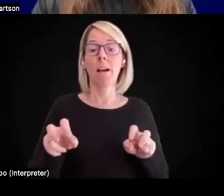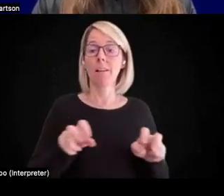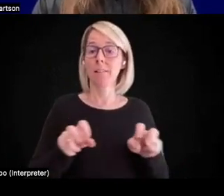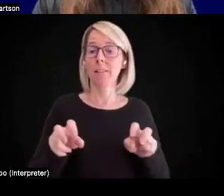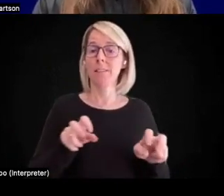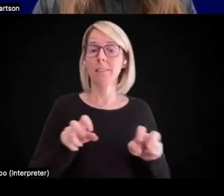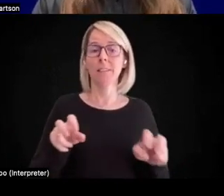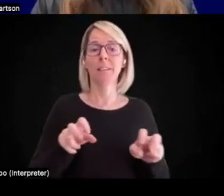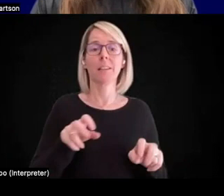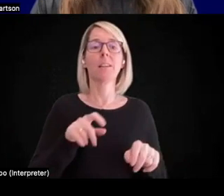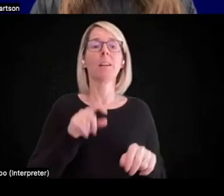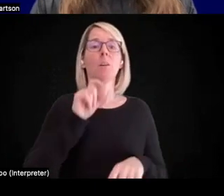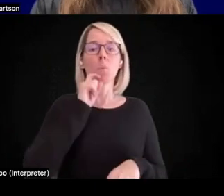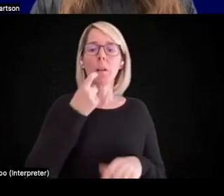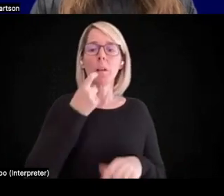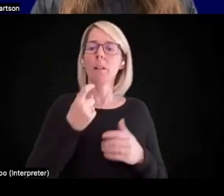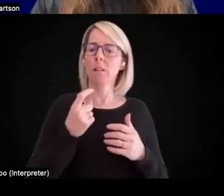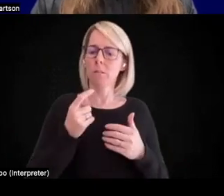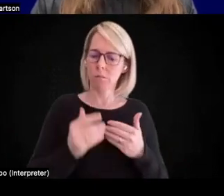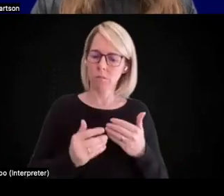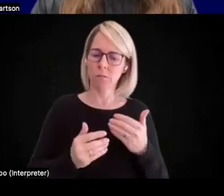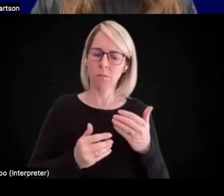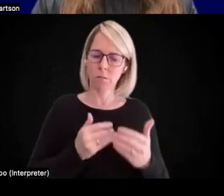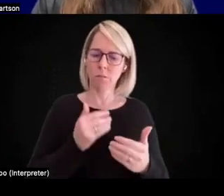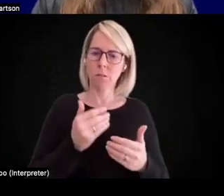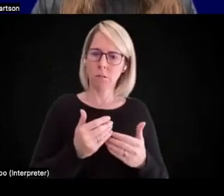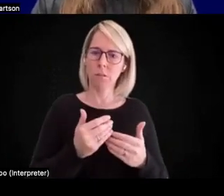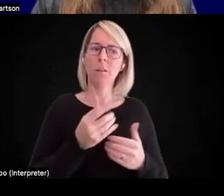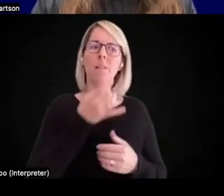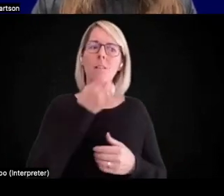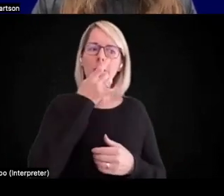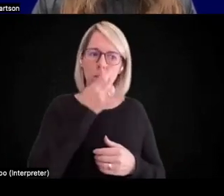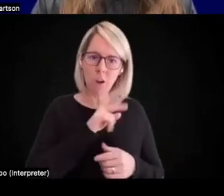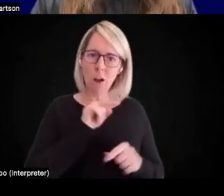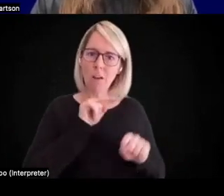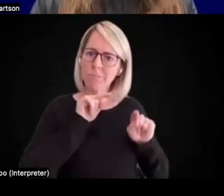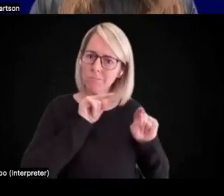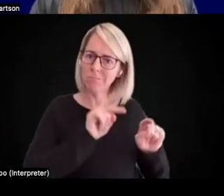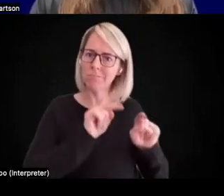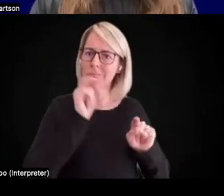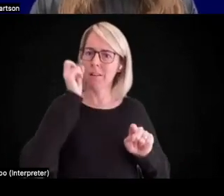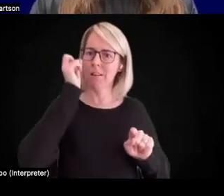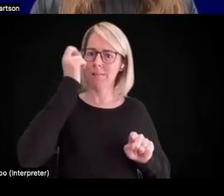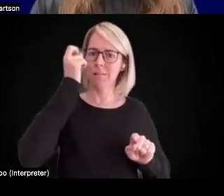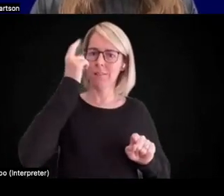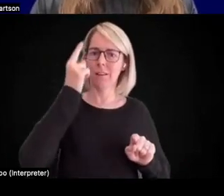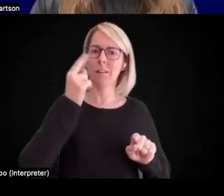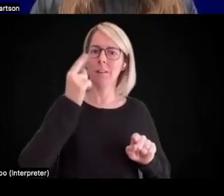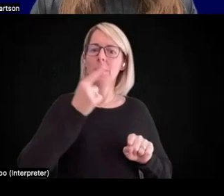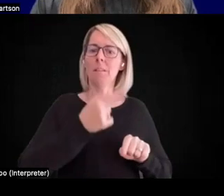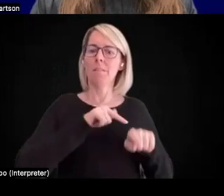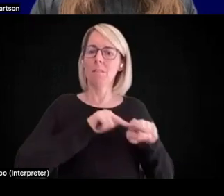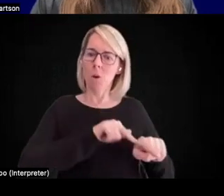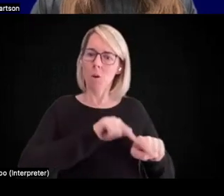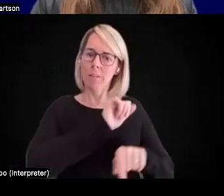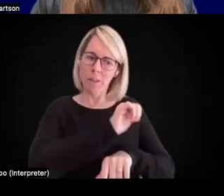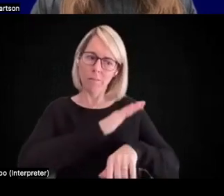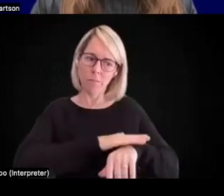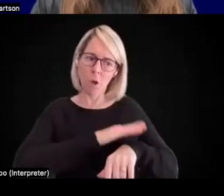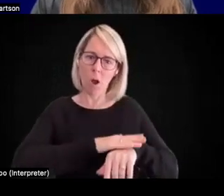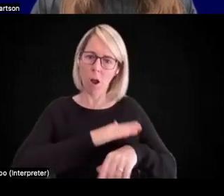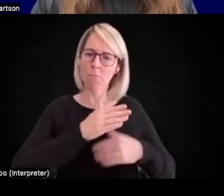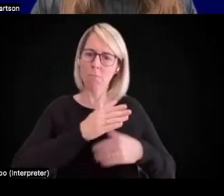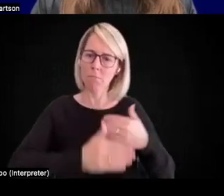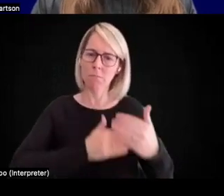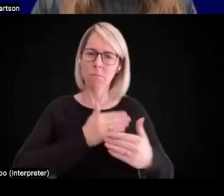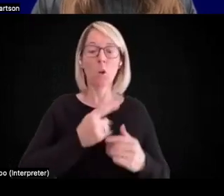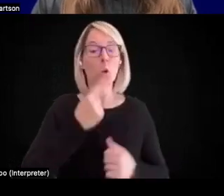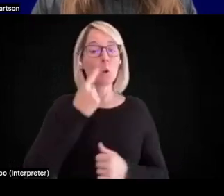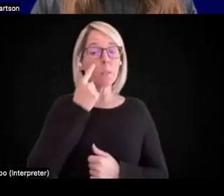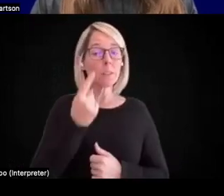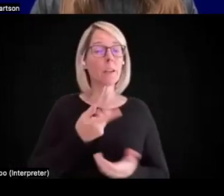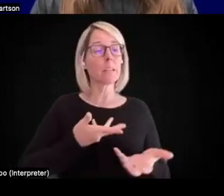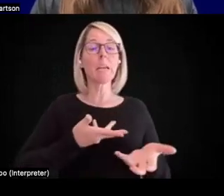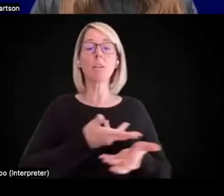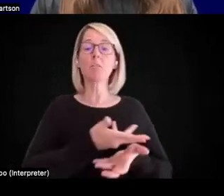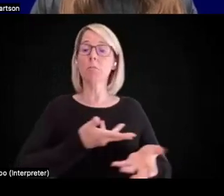the child at a pace that the child can manage, and it starts off as an interaction between people